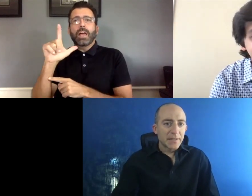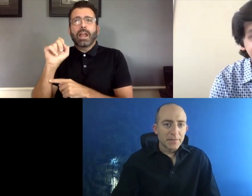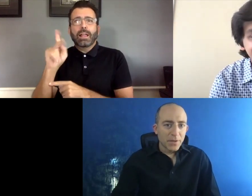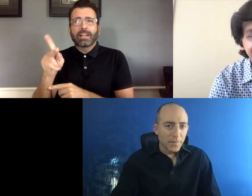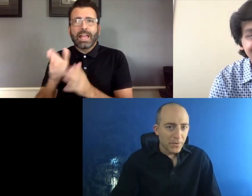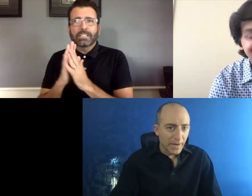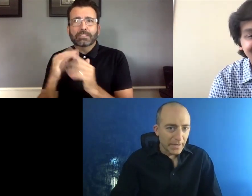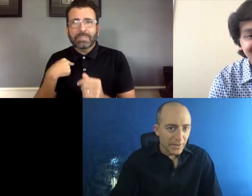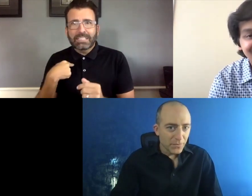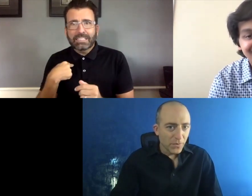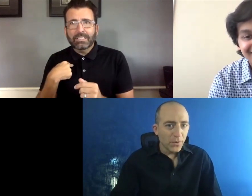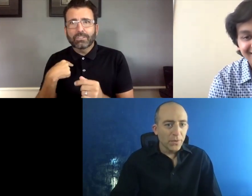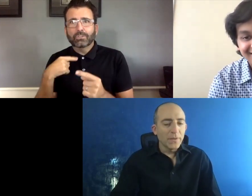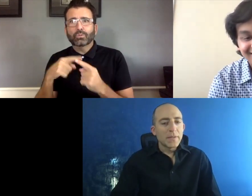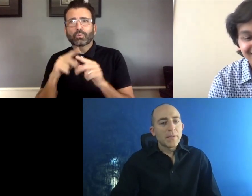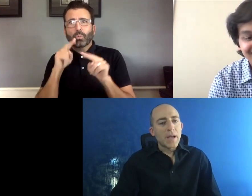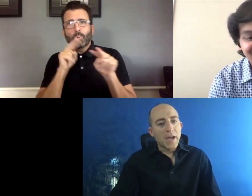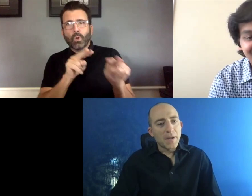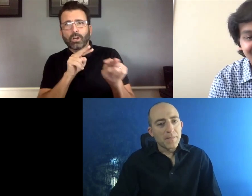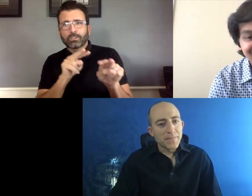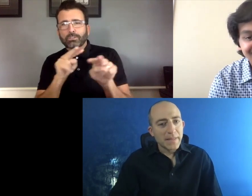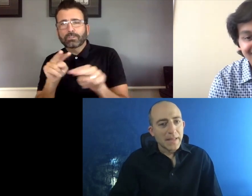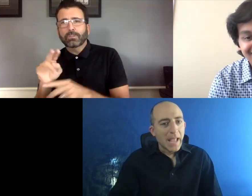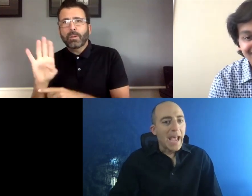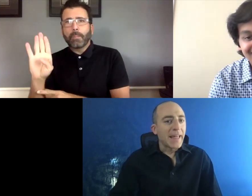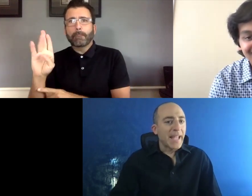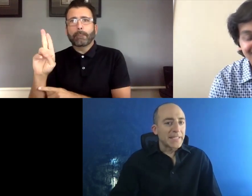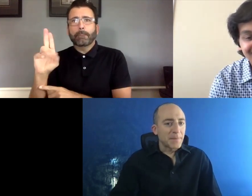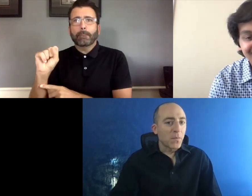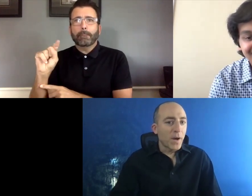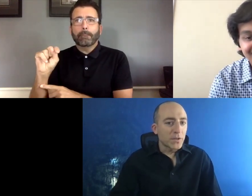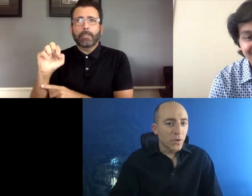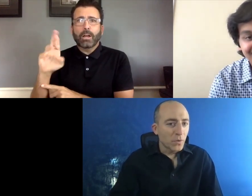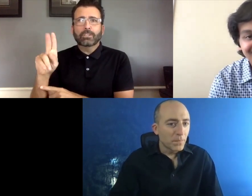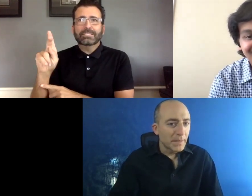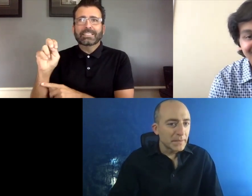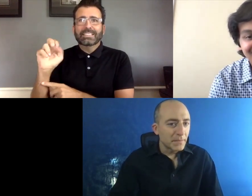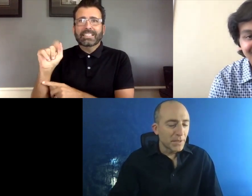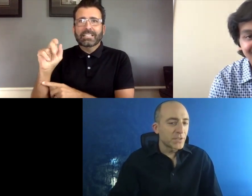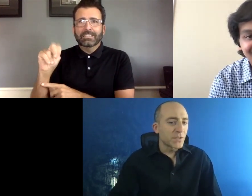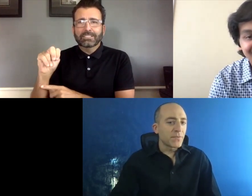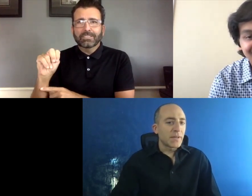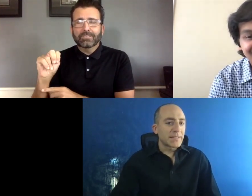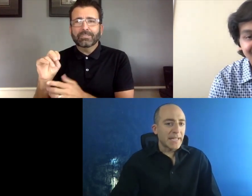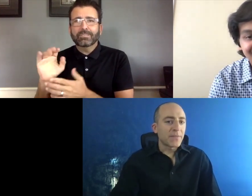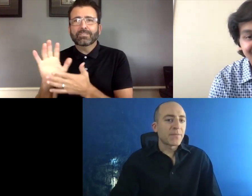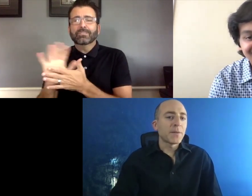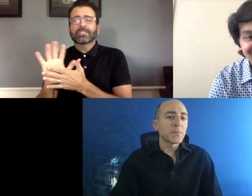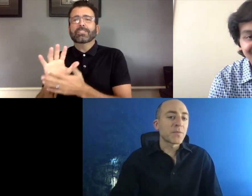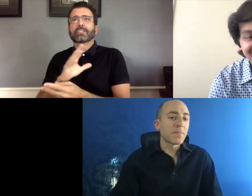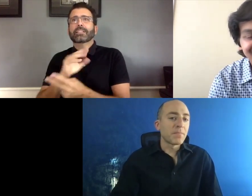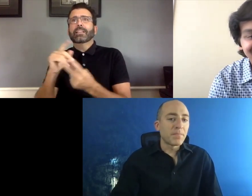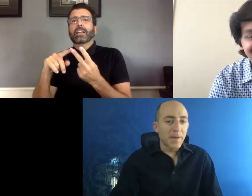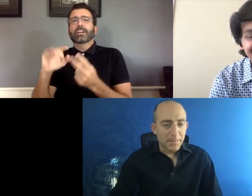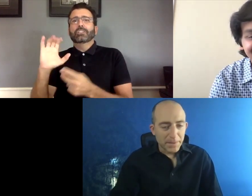you know we created this role. Alek asked me to watch a whole bunch of silent films from Buster